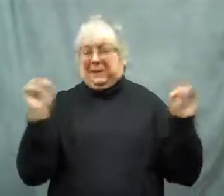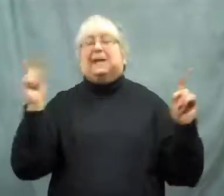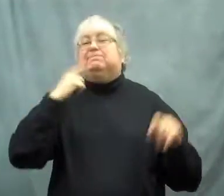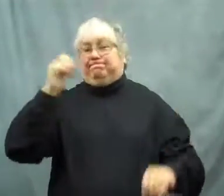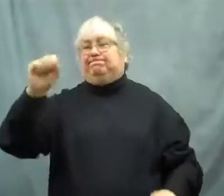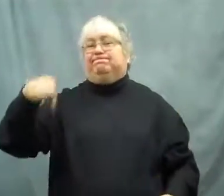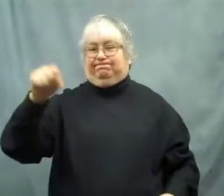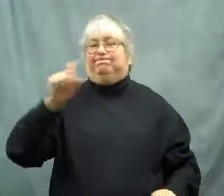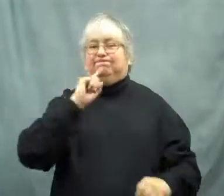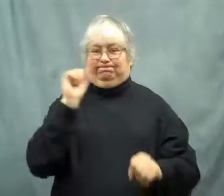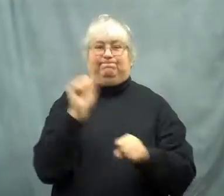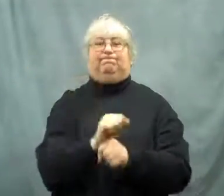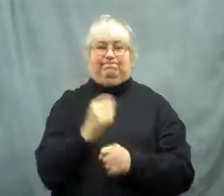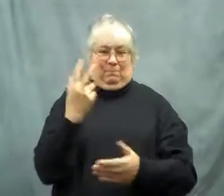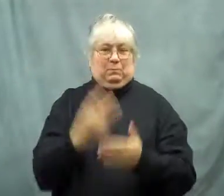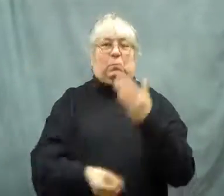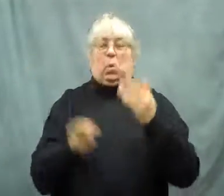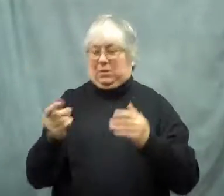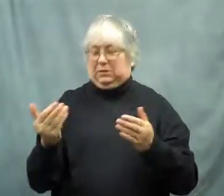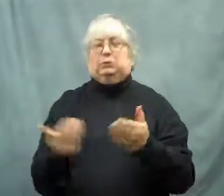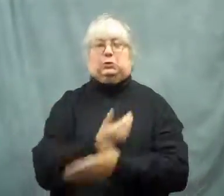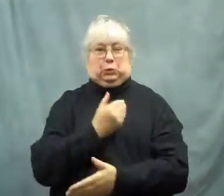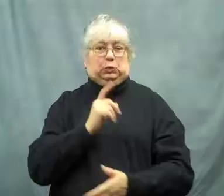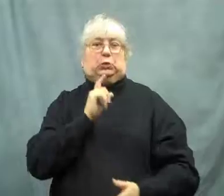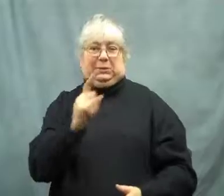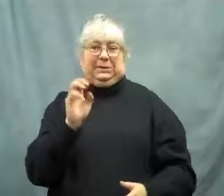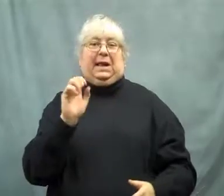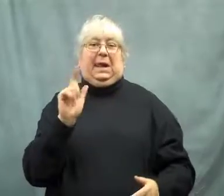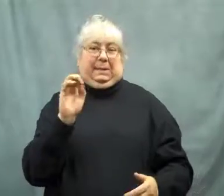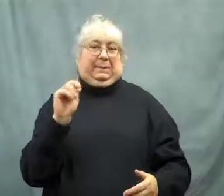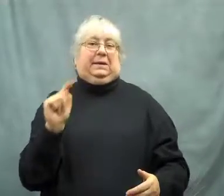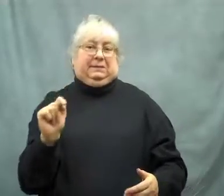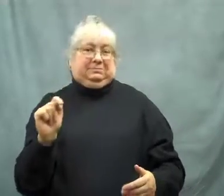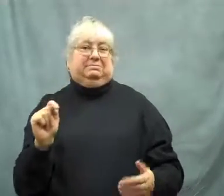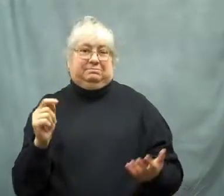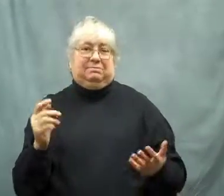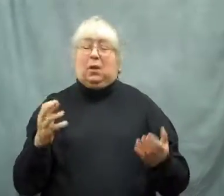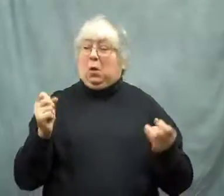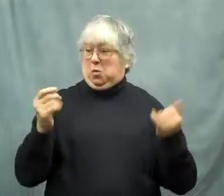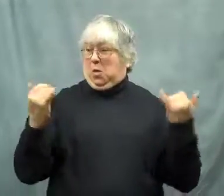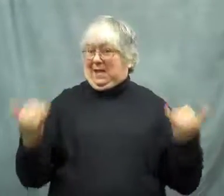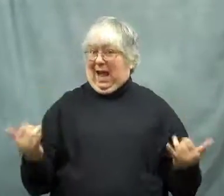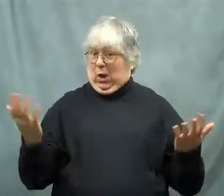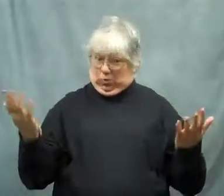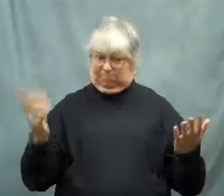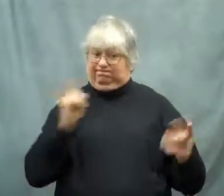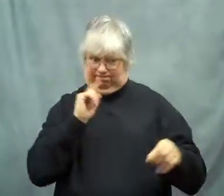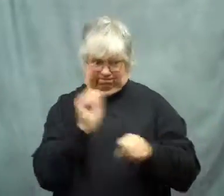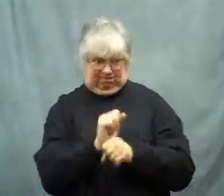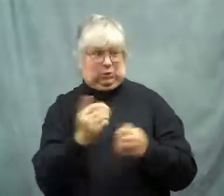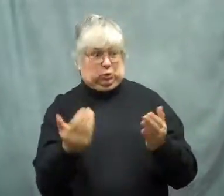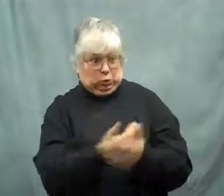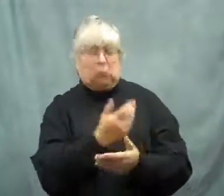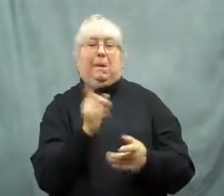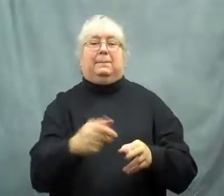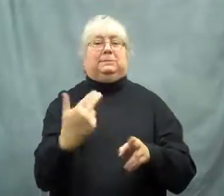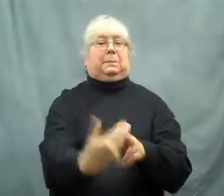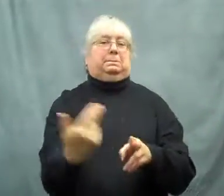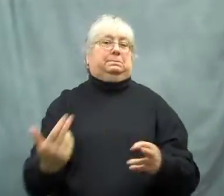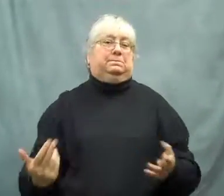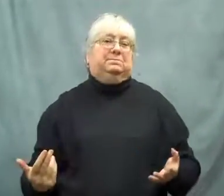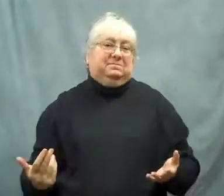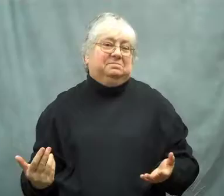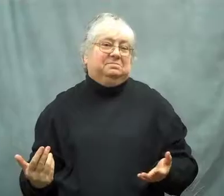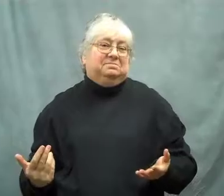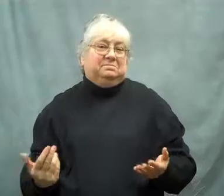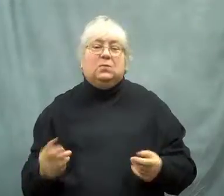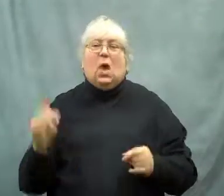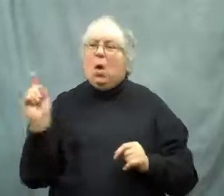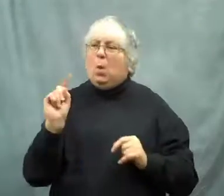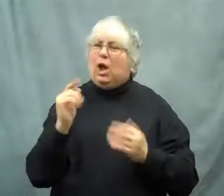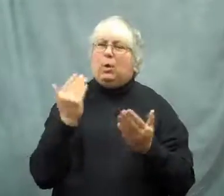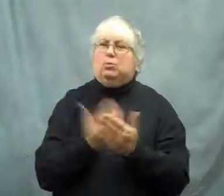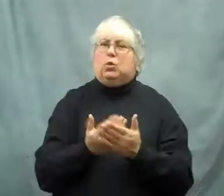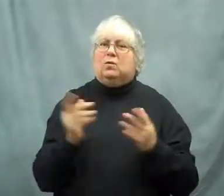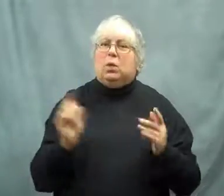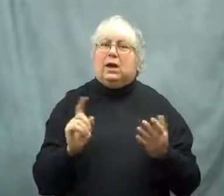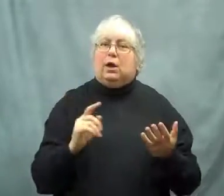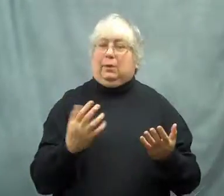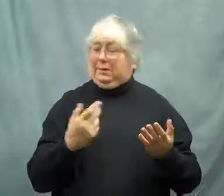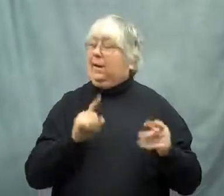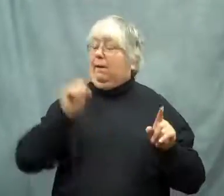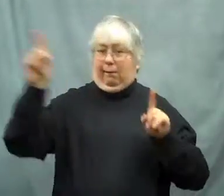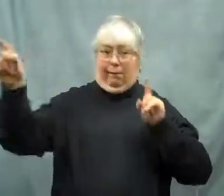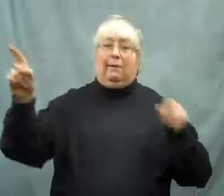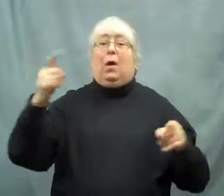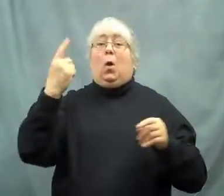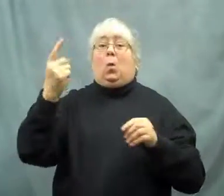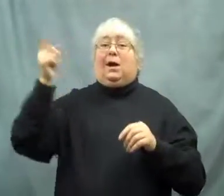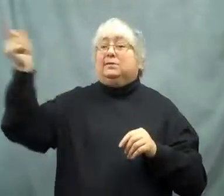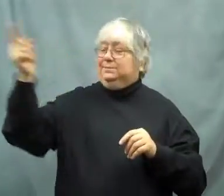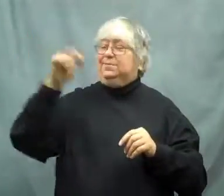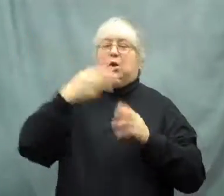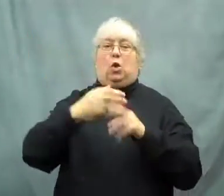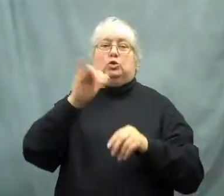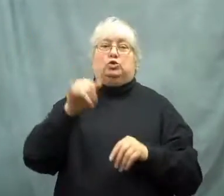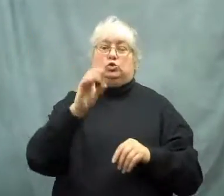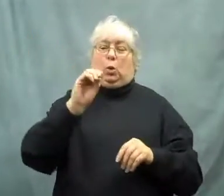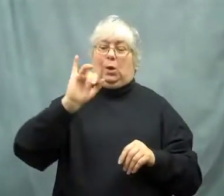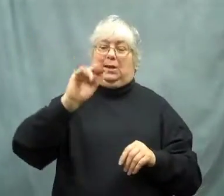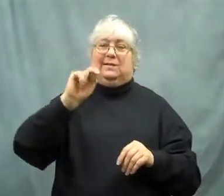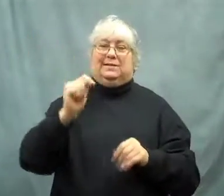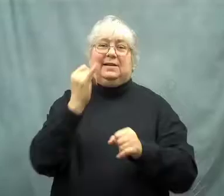The other facility was the Lawrence Livermore National Laboratory in Livermore, California.